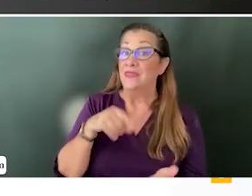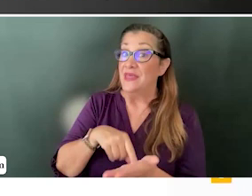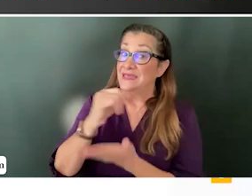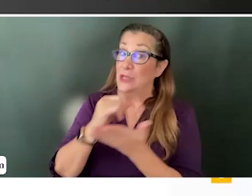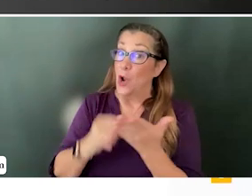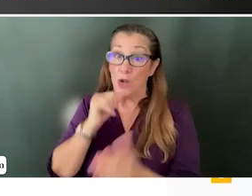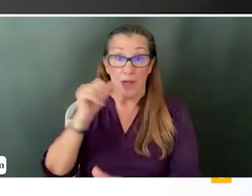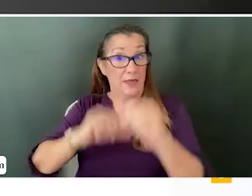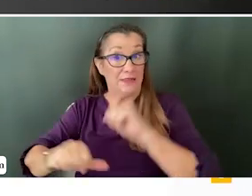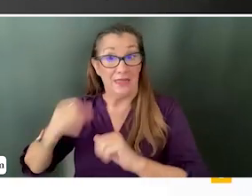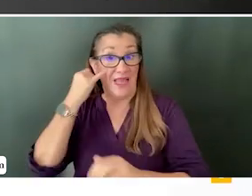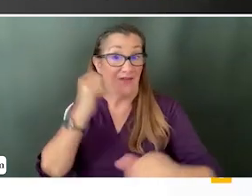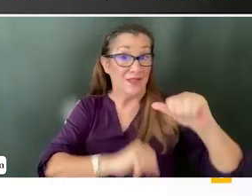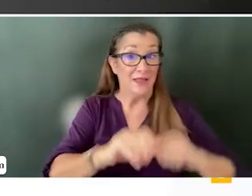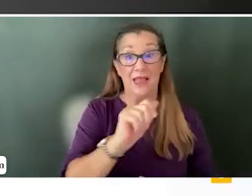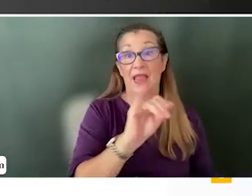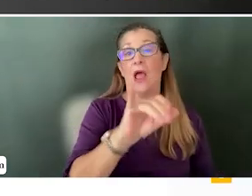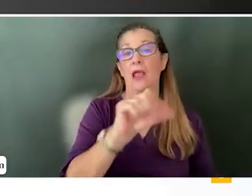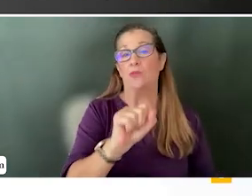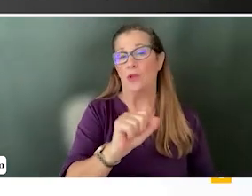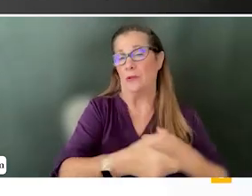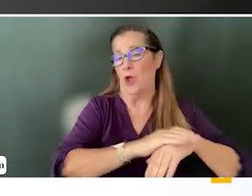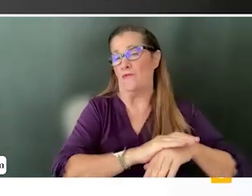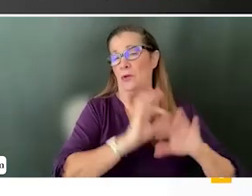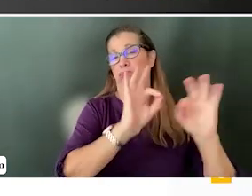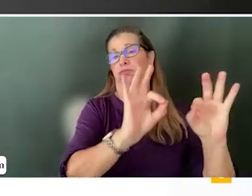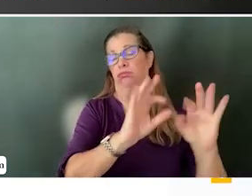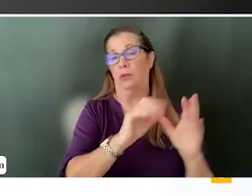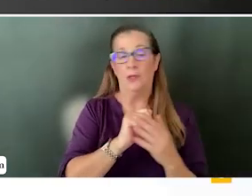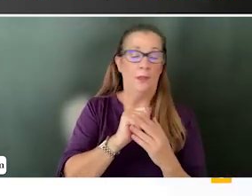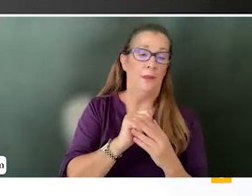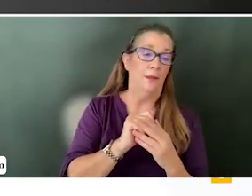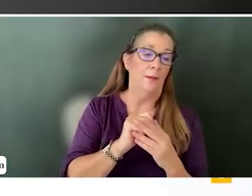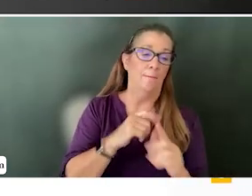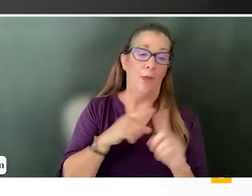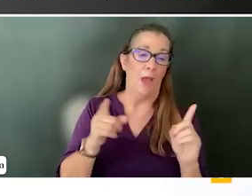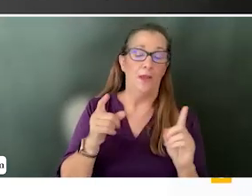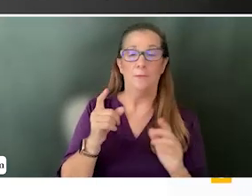If it were a science, AI would have us covered. Um, but very famously.